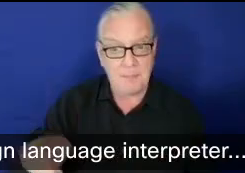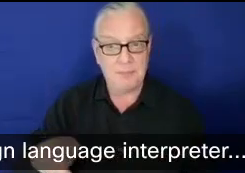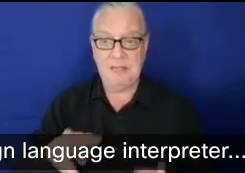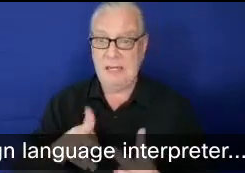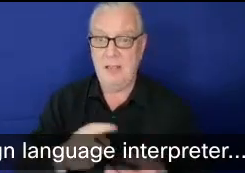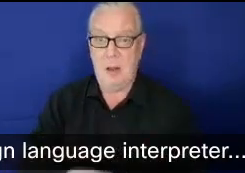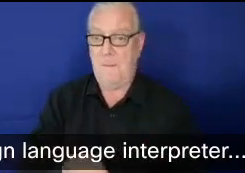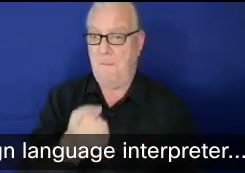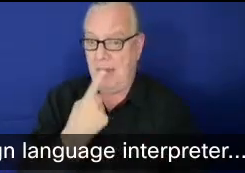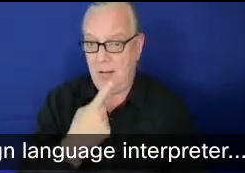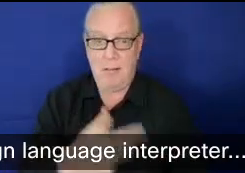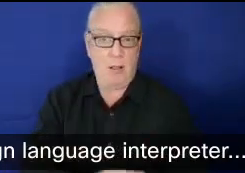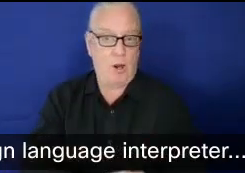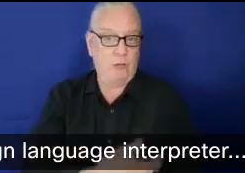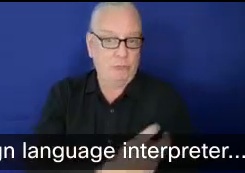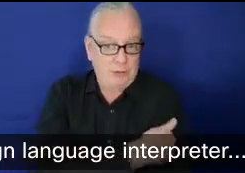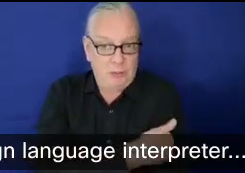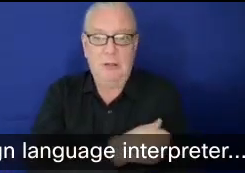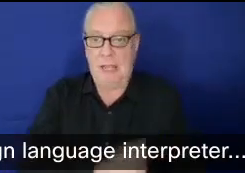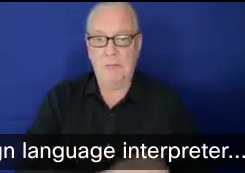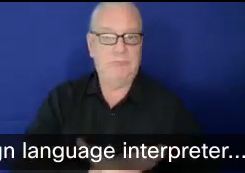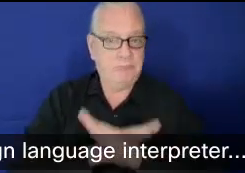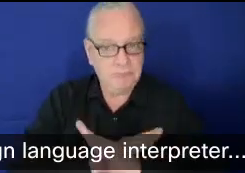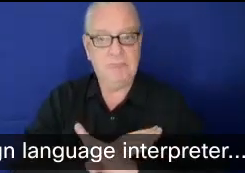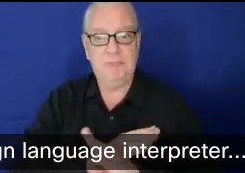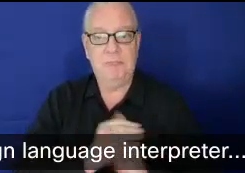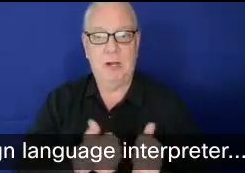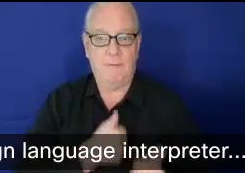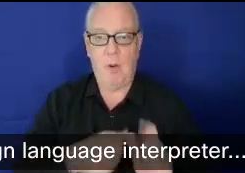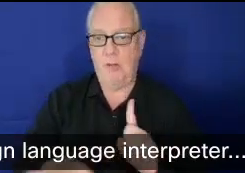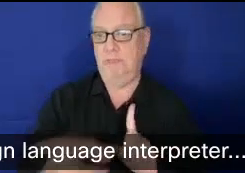that folks can get to prevent themselves from getting HIV. And